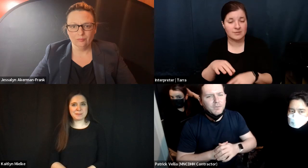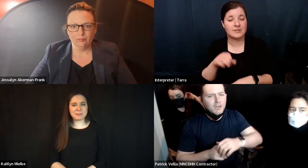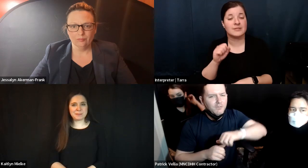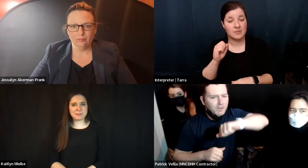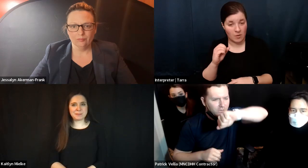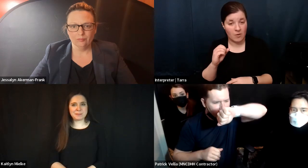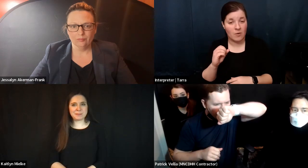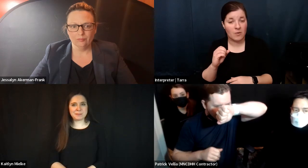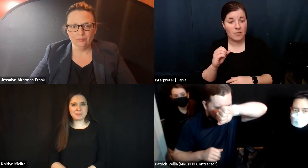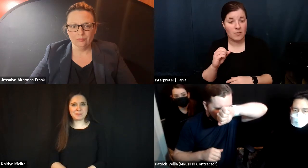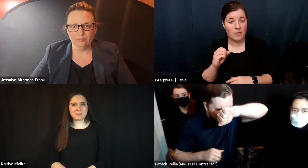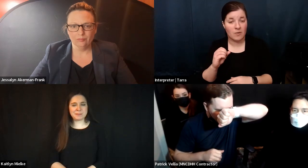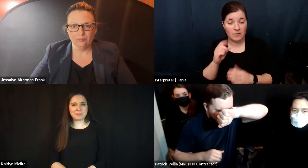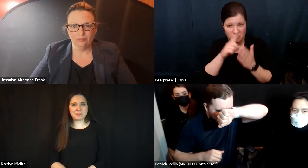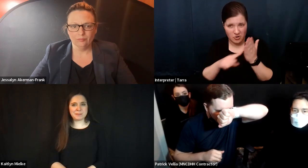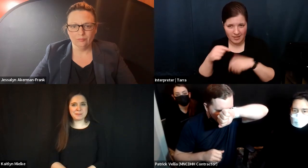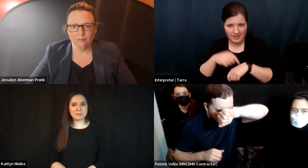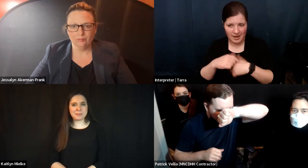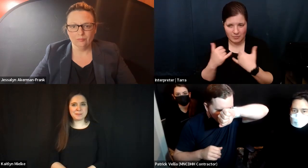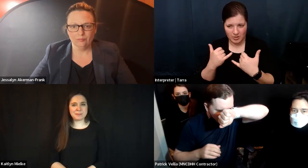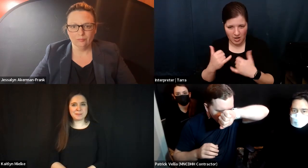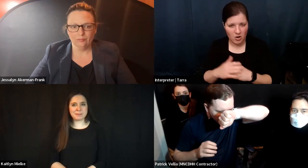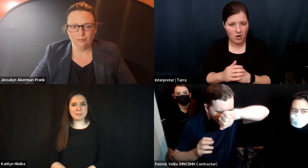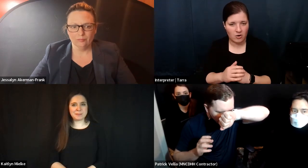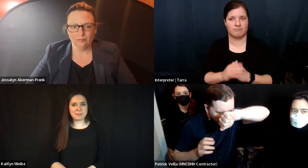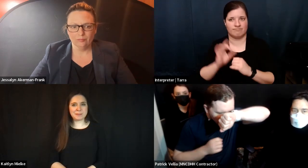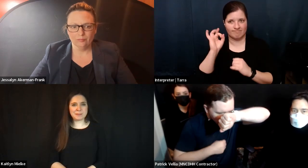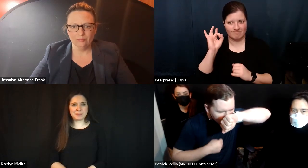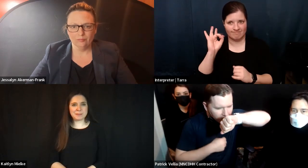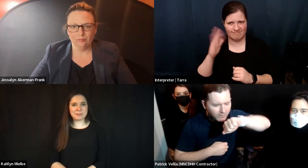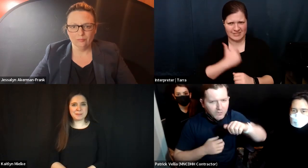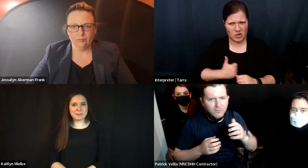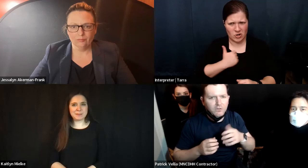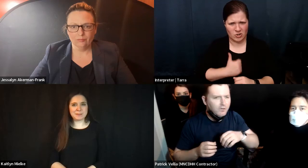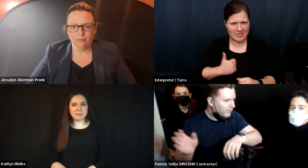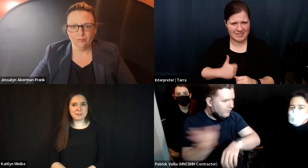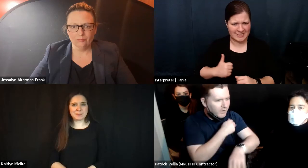But now it's time to close. So let me check my time. Oh, boy.